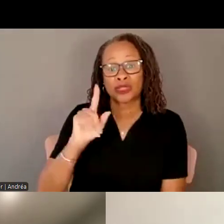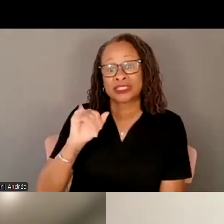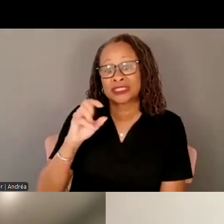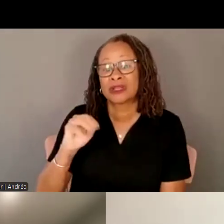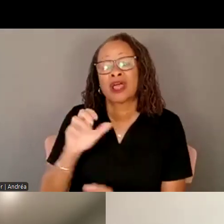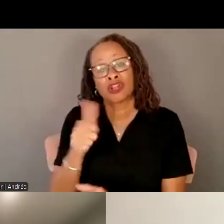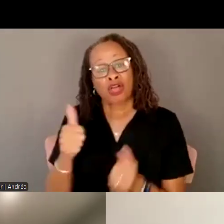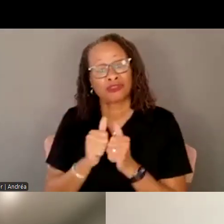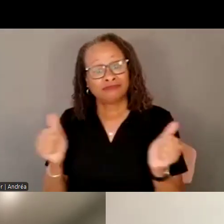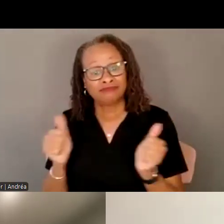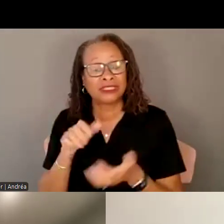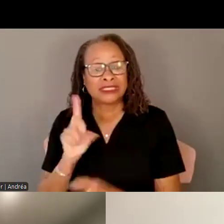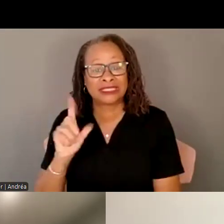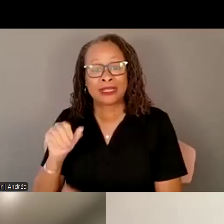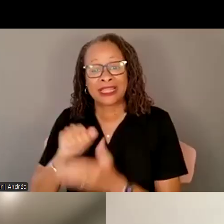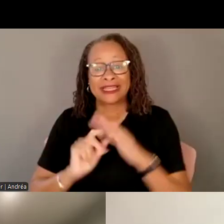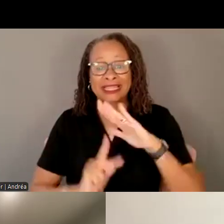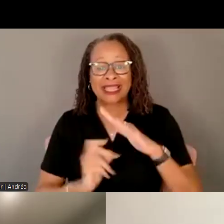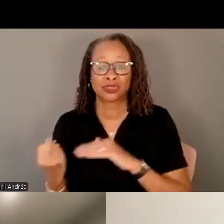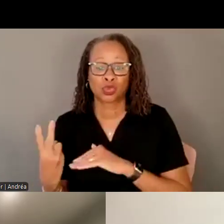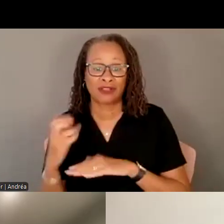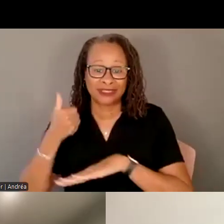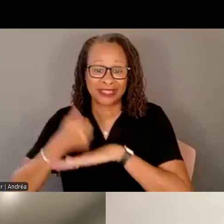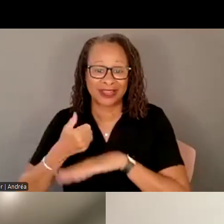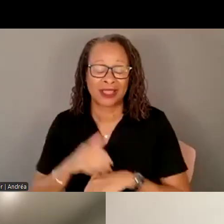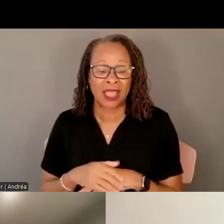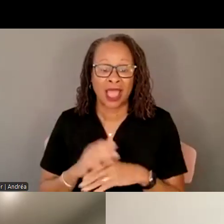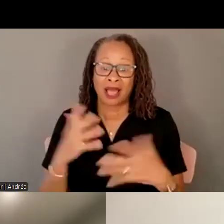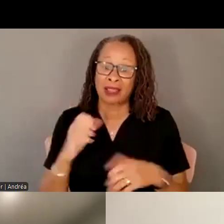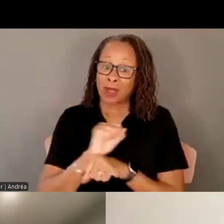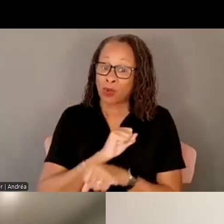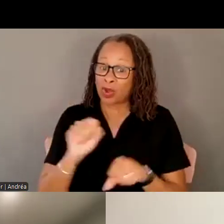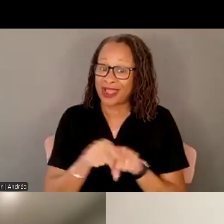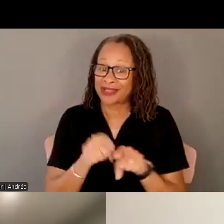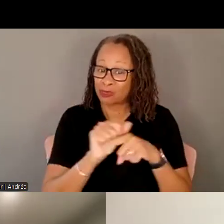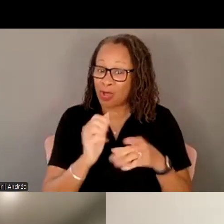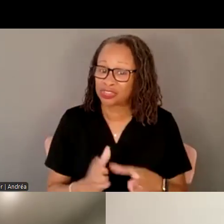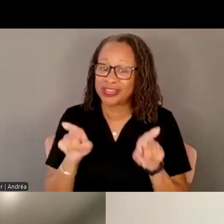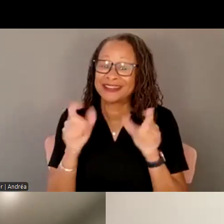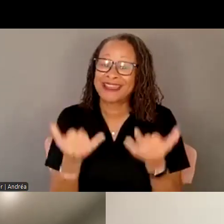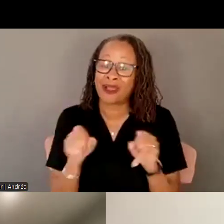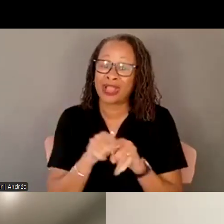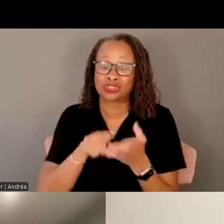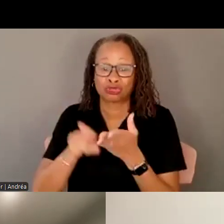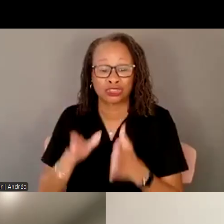in K-12 settings. And a lot of my work, you know, as a practitioner and now as a researcher, really focused on the transition space.